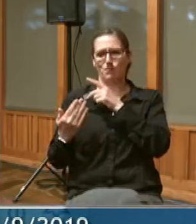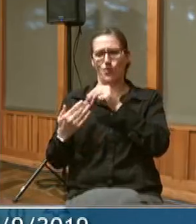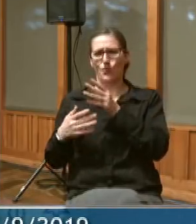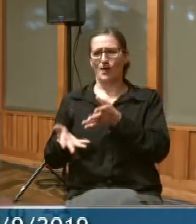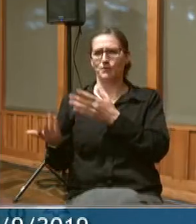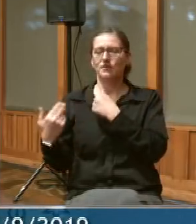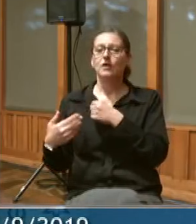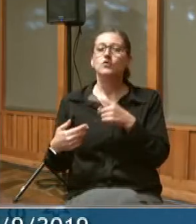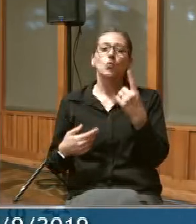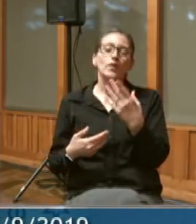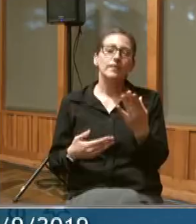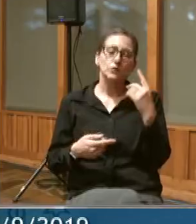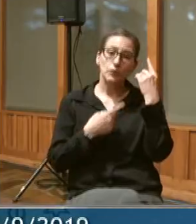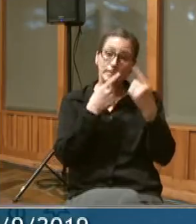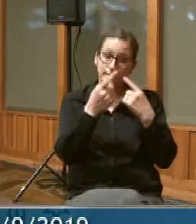PROGRAMS. IT BREAKS MY HEART TO HEAR THAT